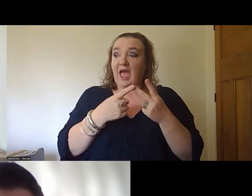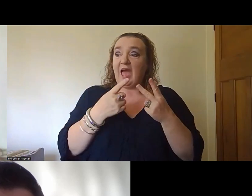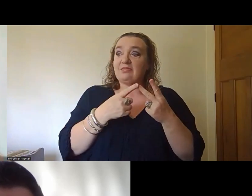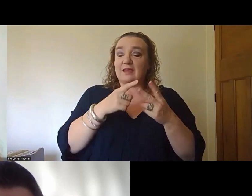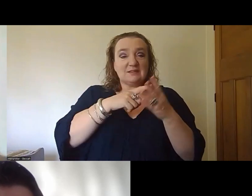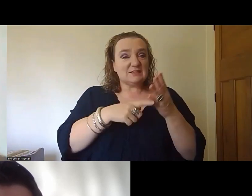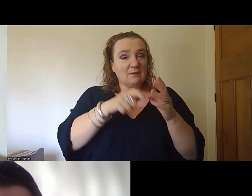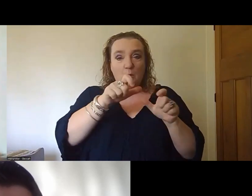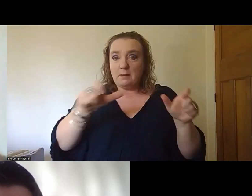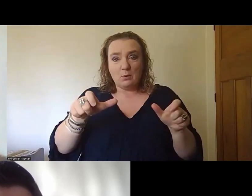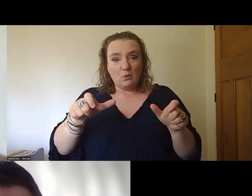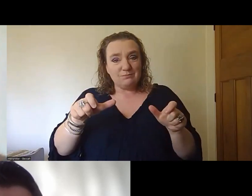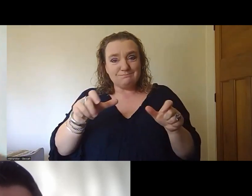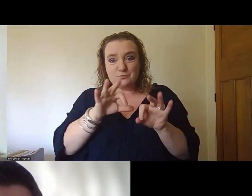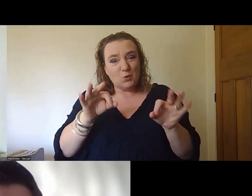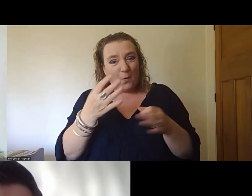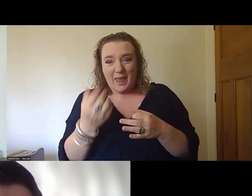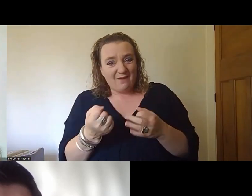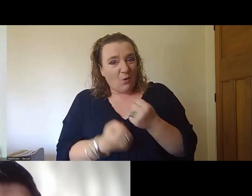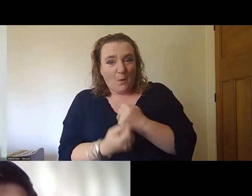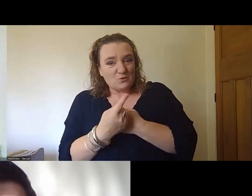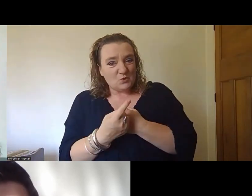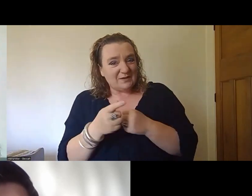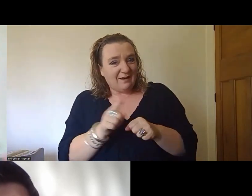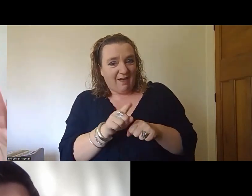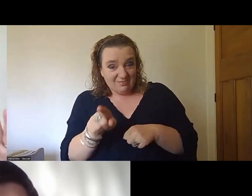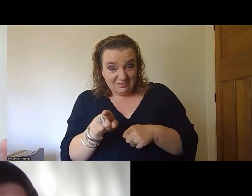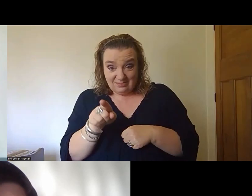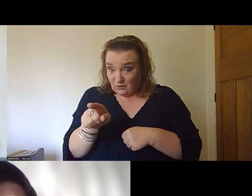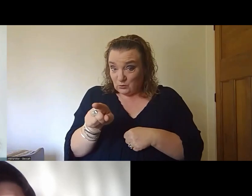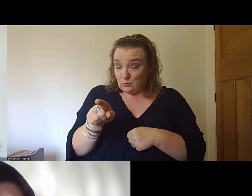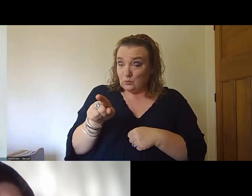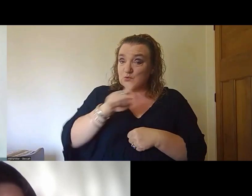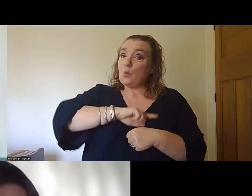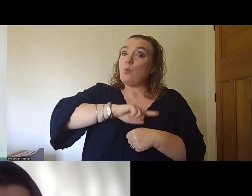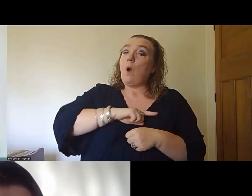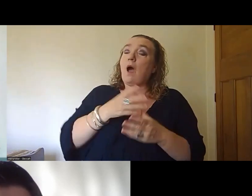or that opportunity upheld for them. So what made it really rewarding for you